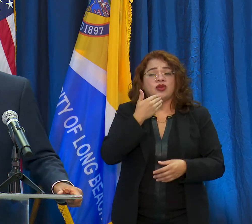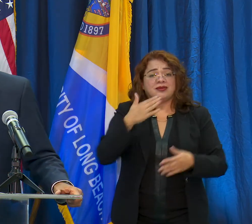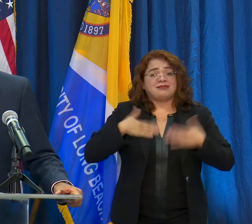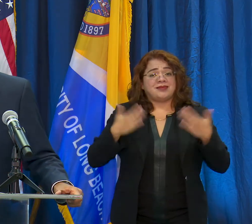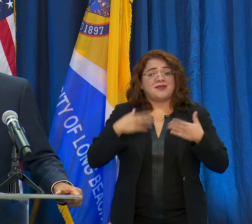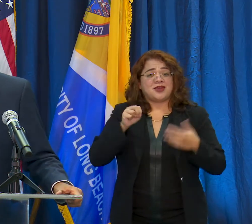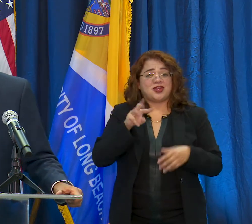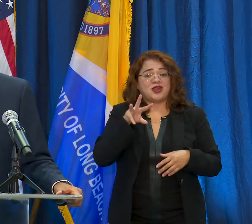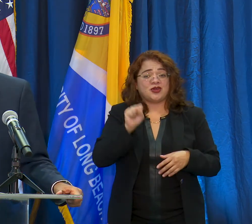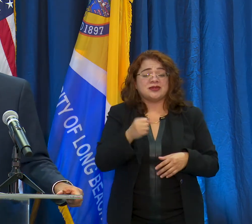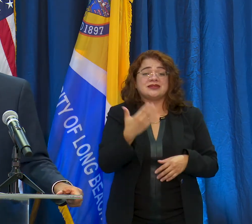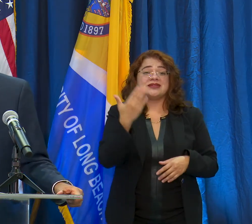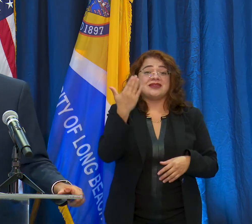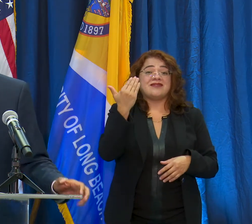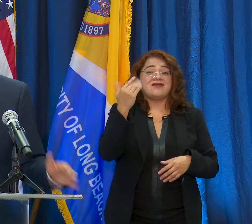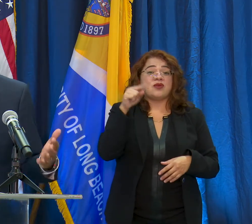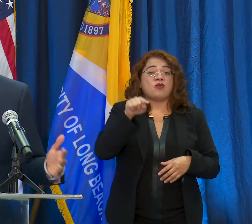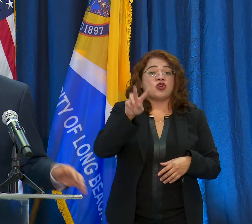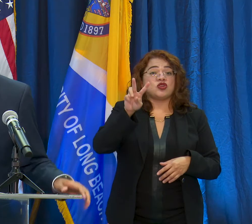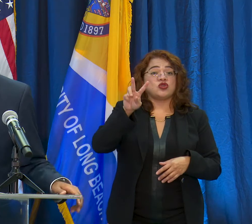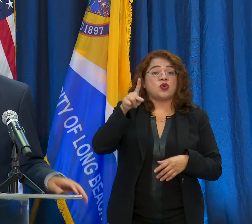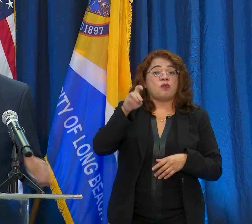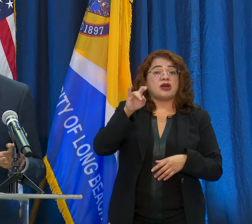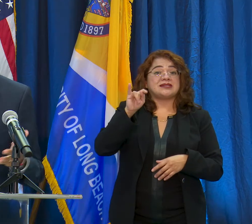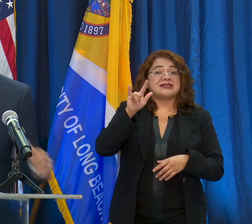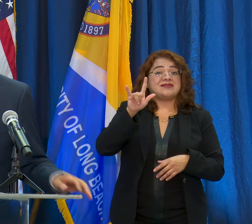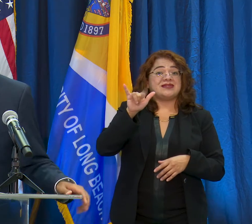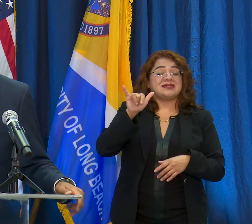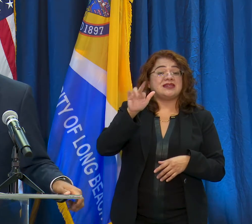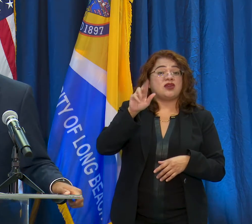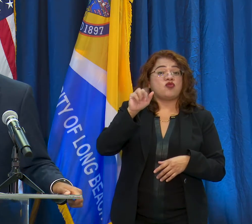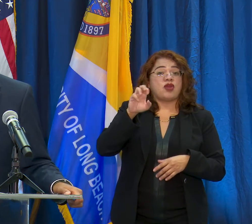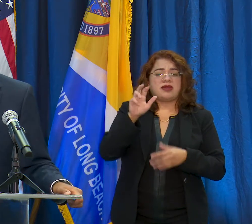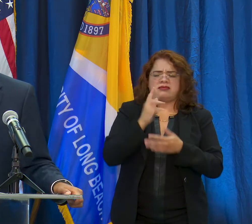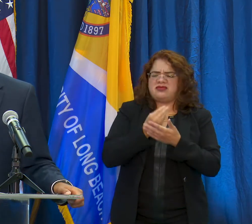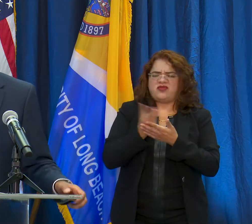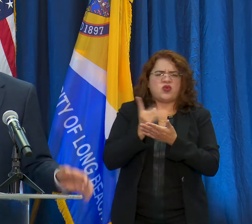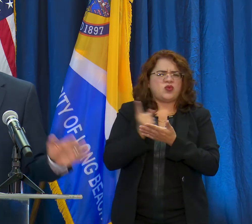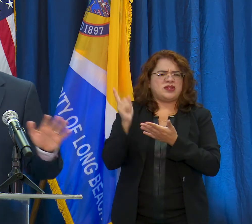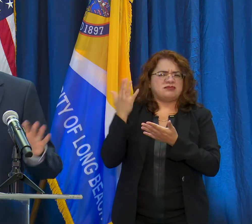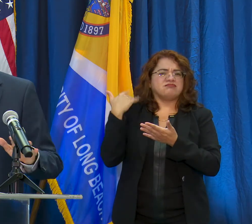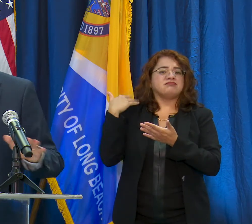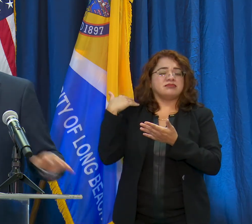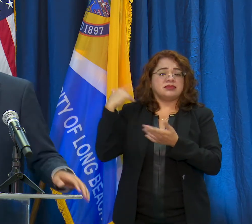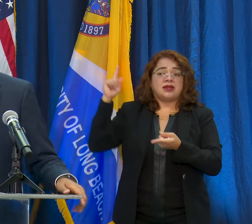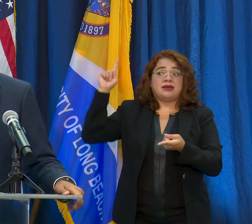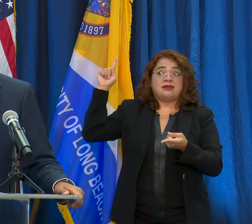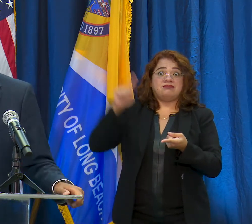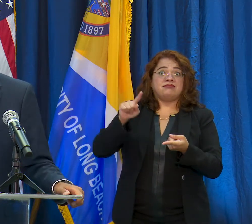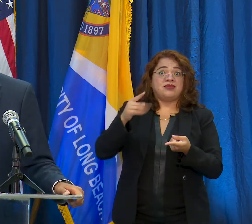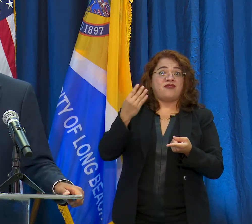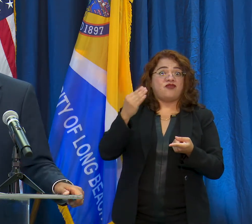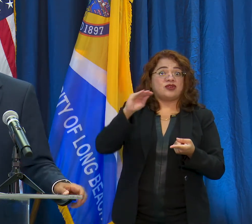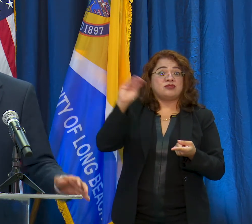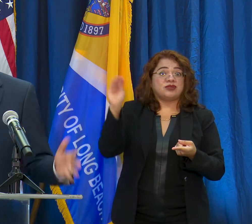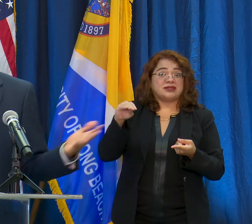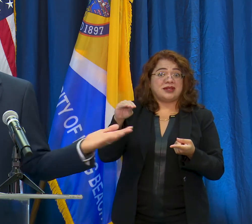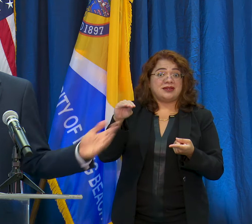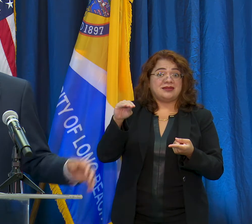of 15.2% in our positivity rate just a couple weeks ago. We went down to around 14%. Just a few